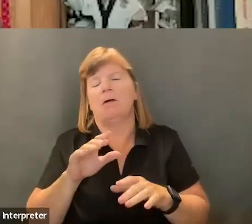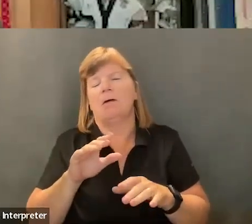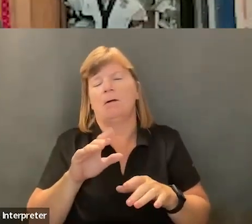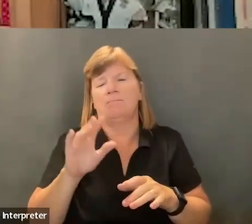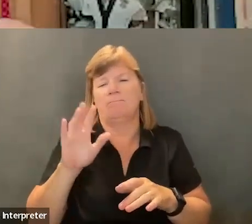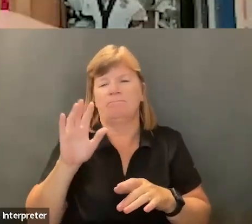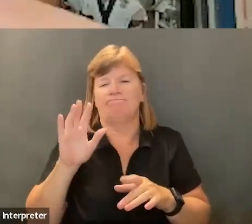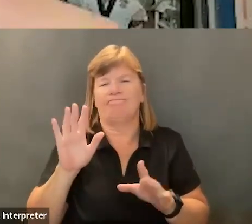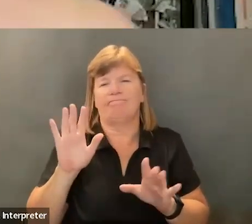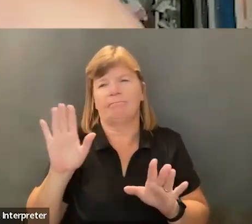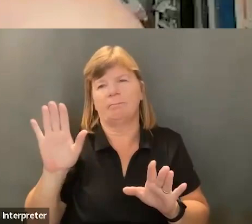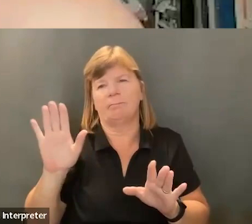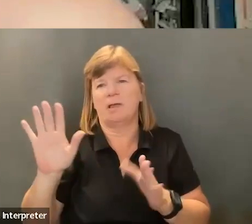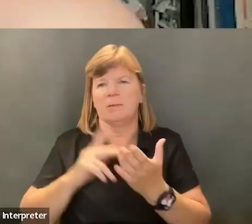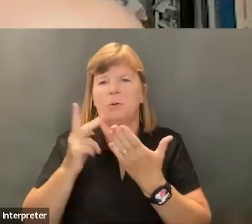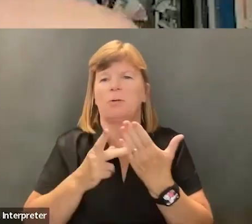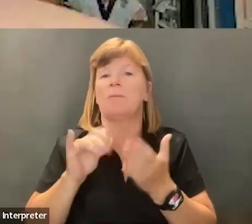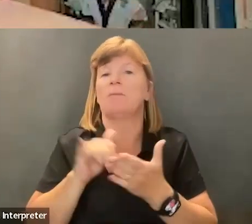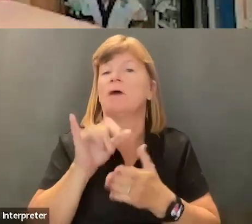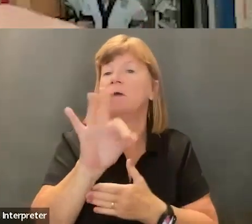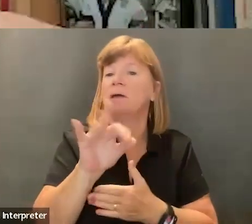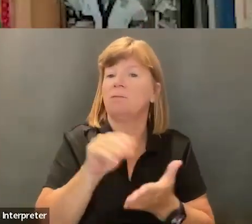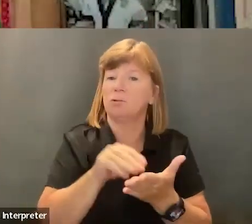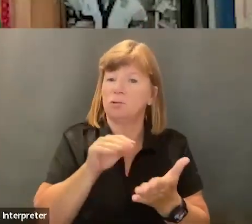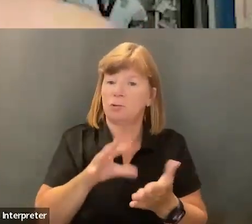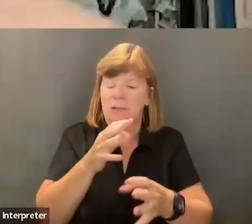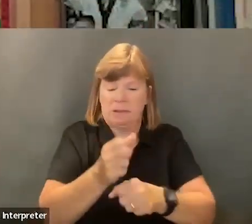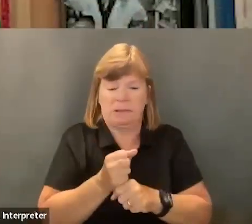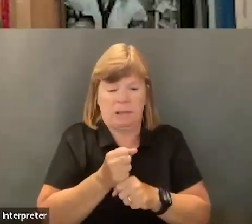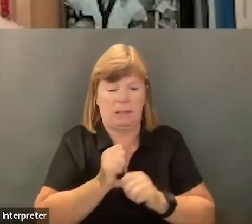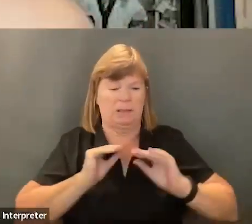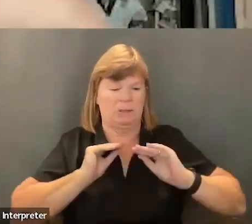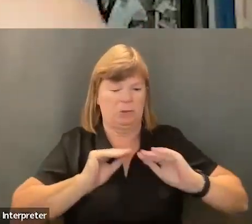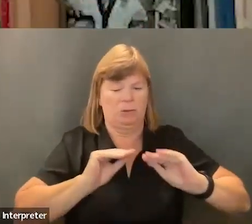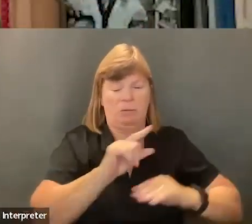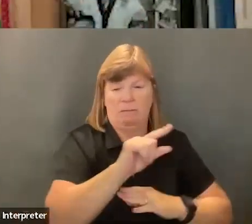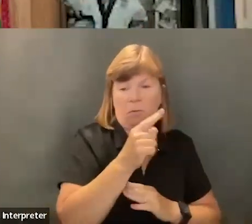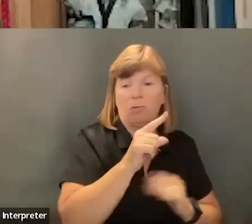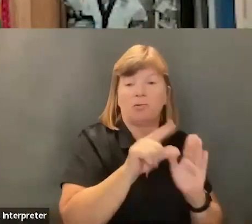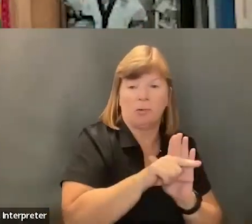um that if students receive instruction in first grade and in second grade